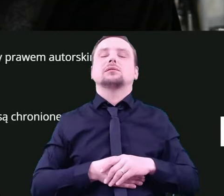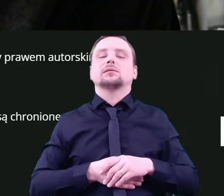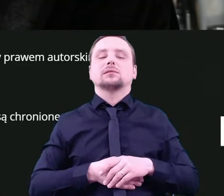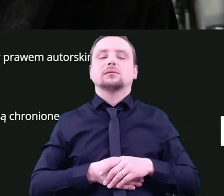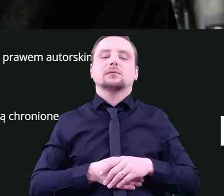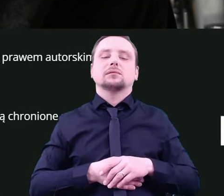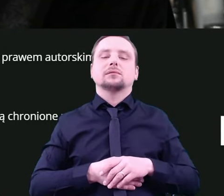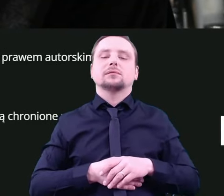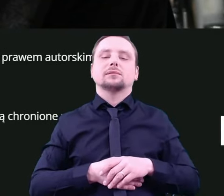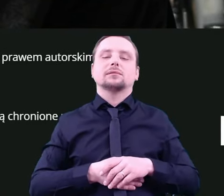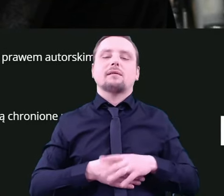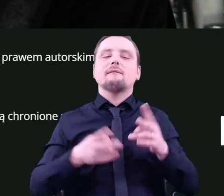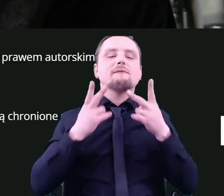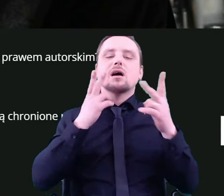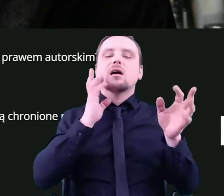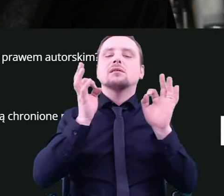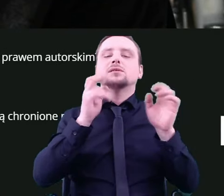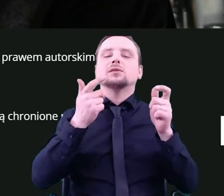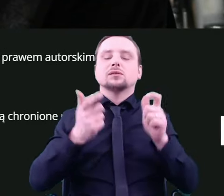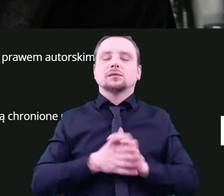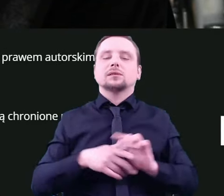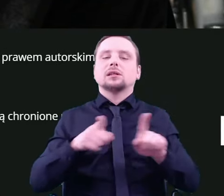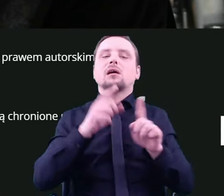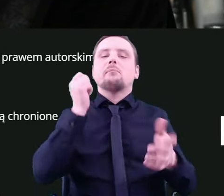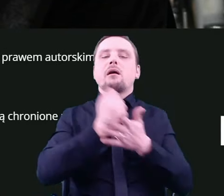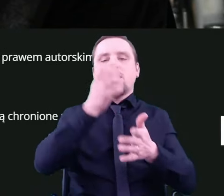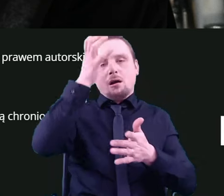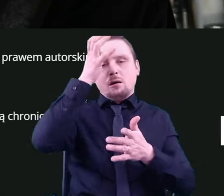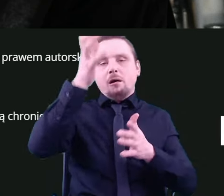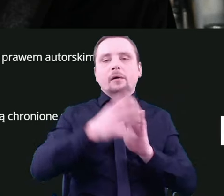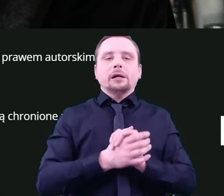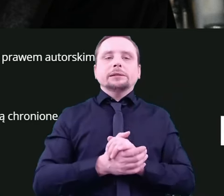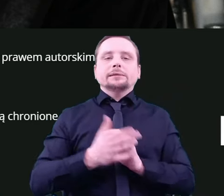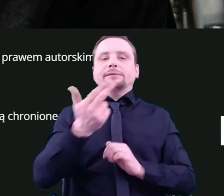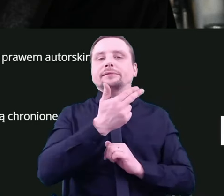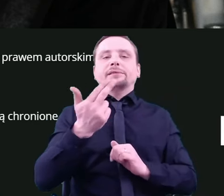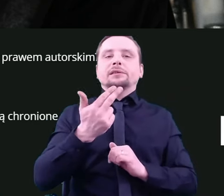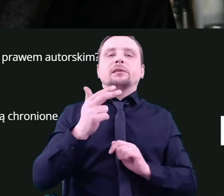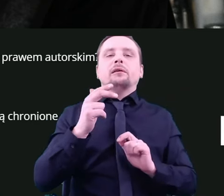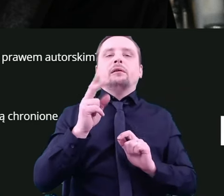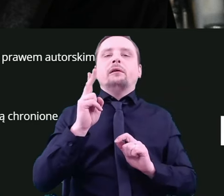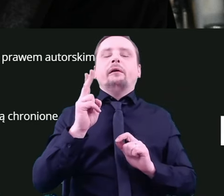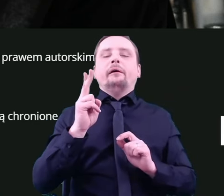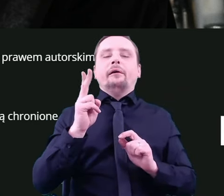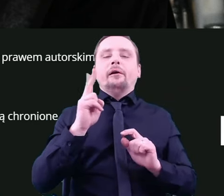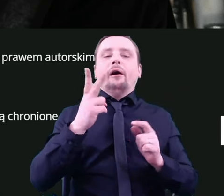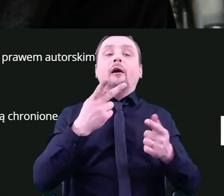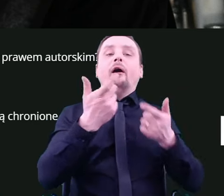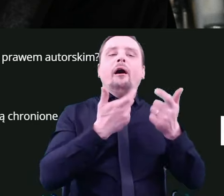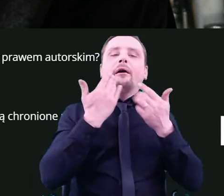It's also important to think about the copyright of AI-created works.